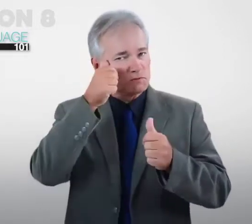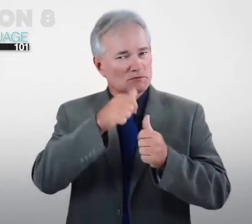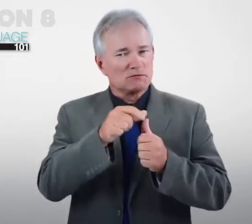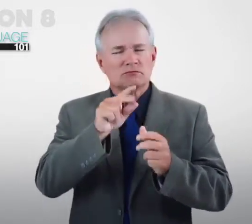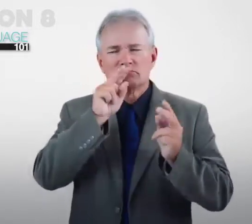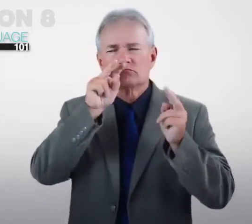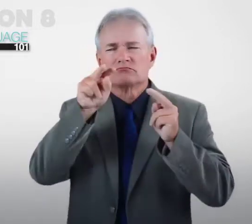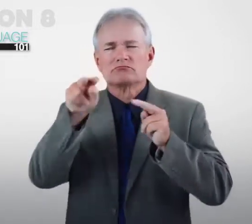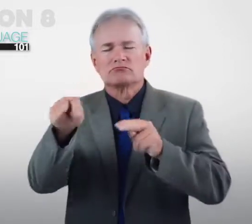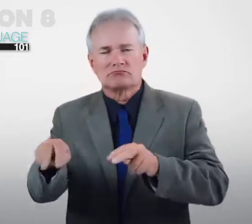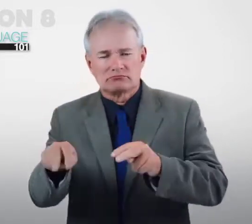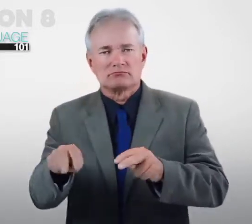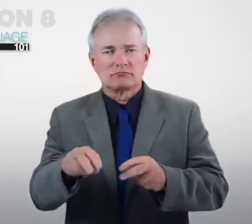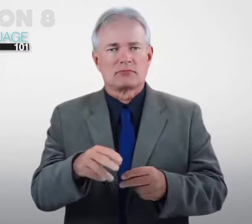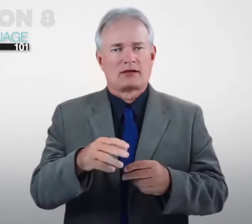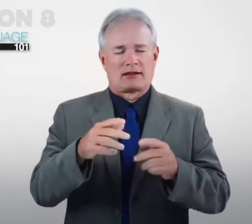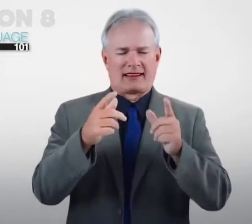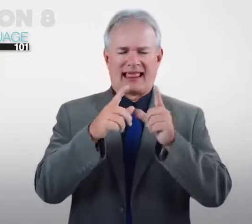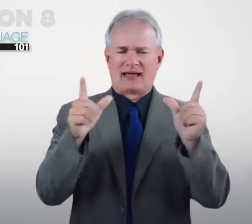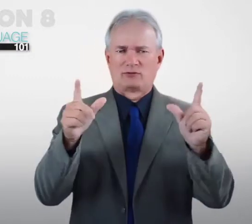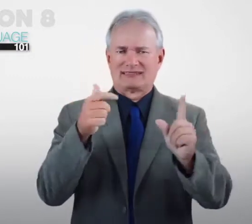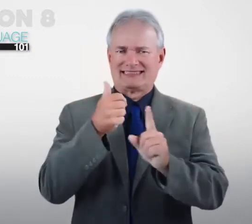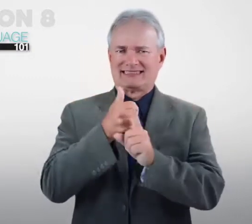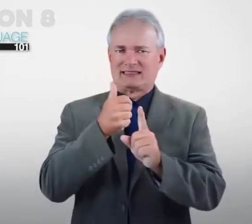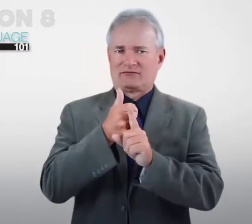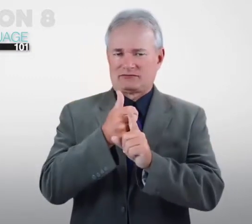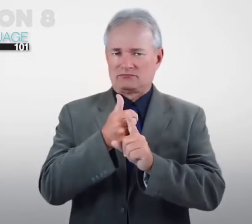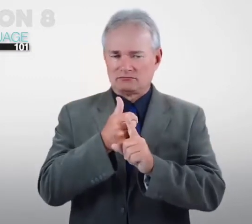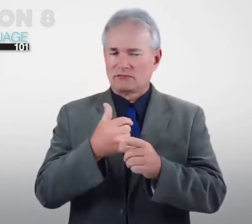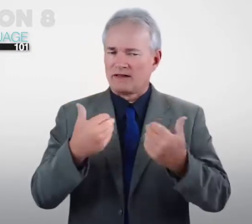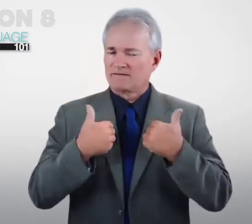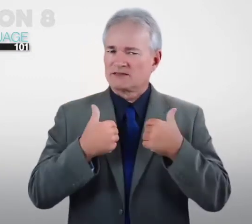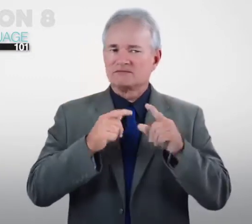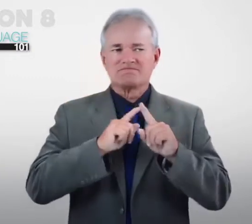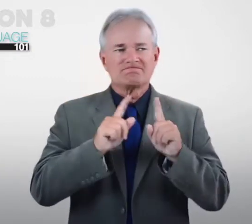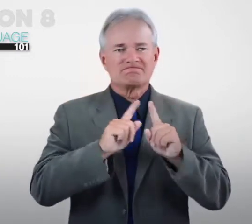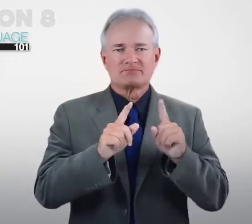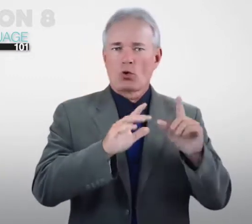Well, that's okay and that's great, but remember that language